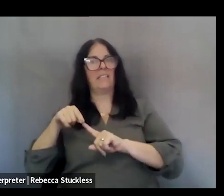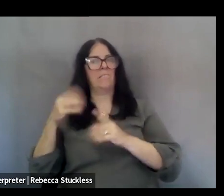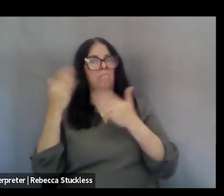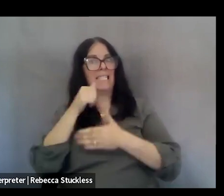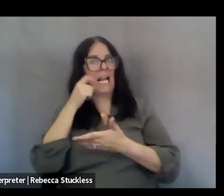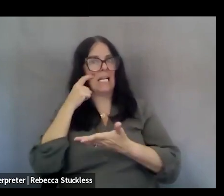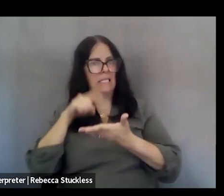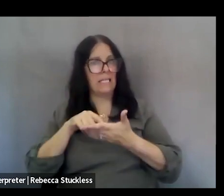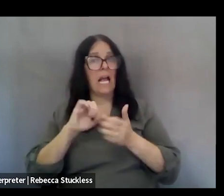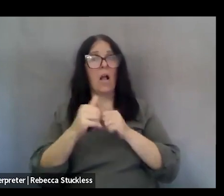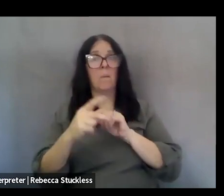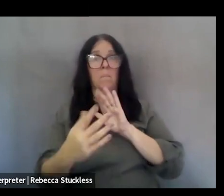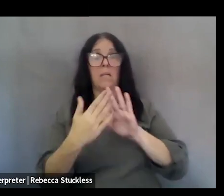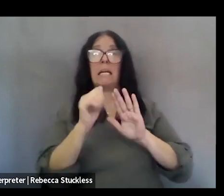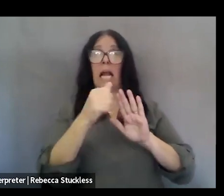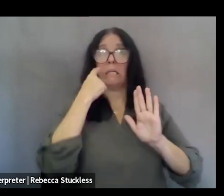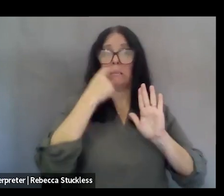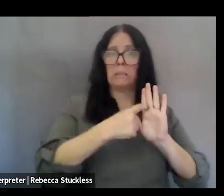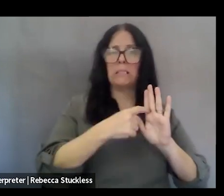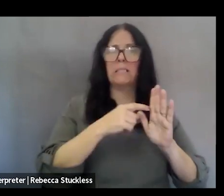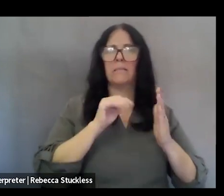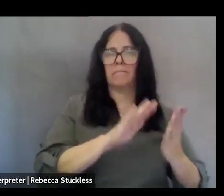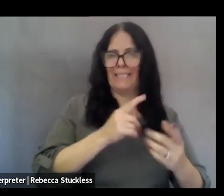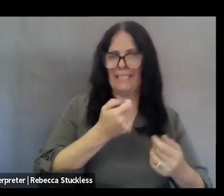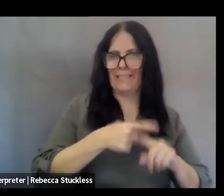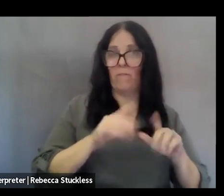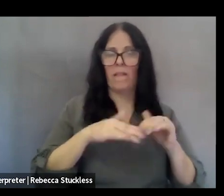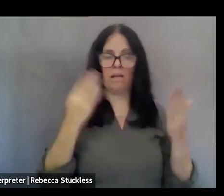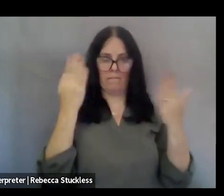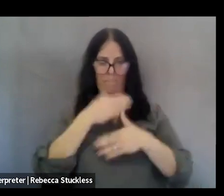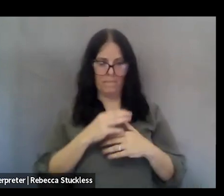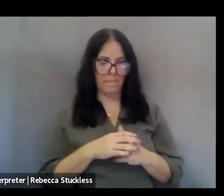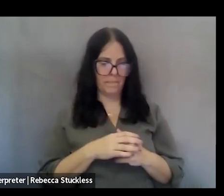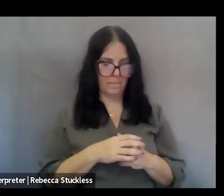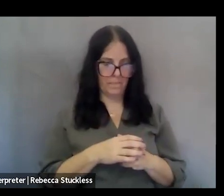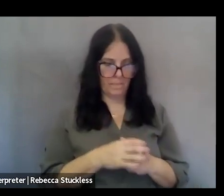for me it's all about how do we kind of bring awareness in that just because something